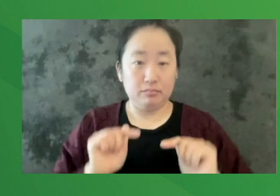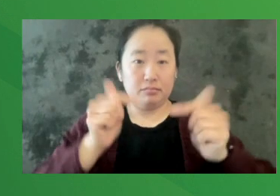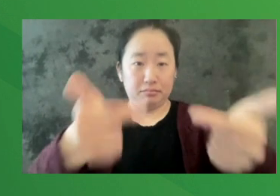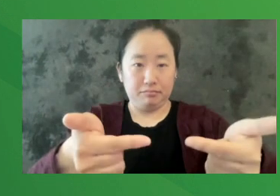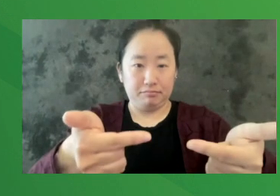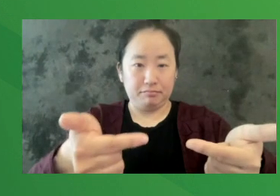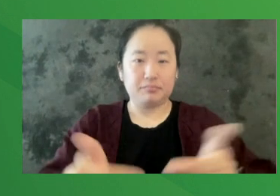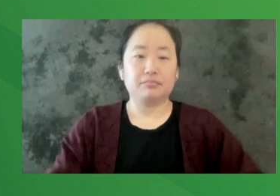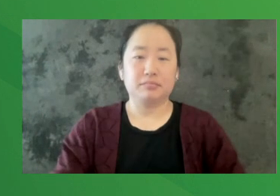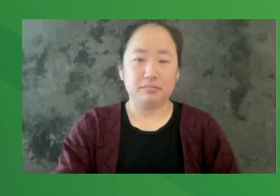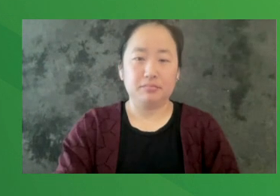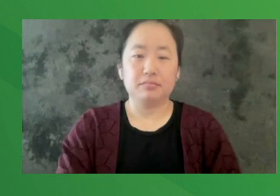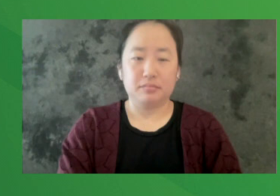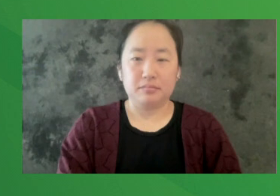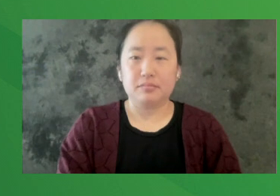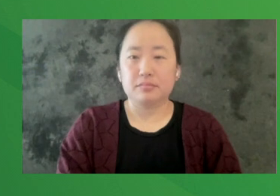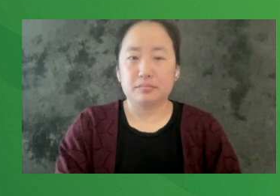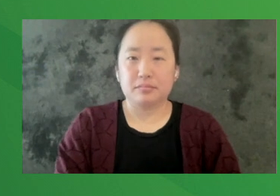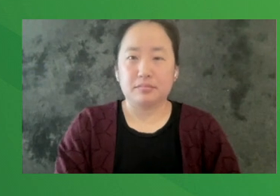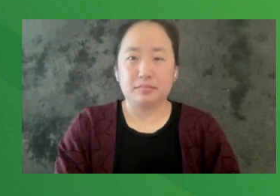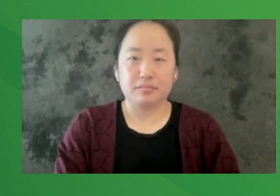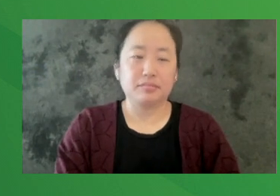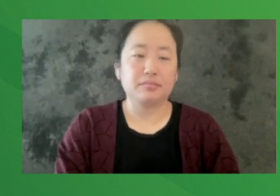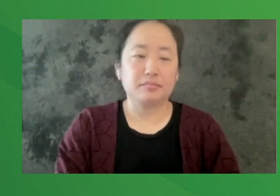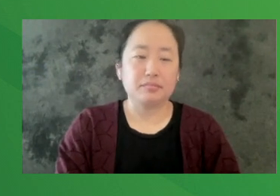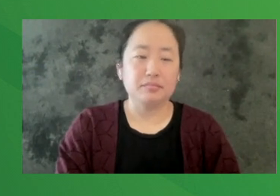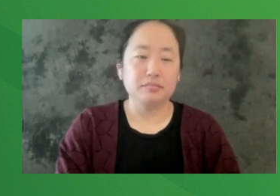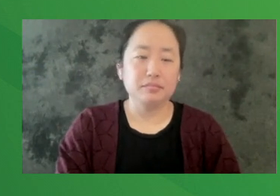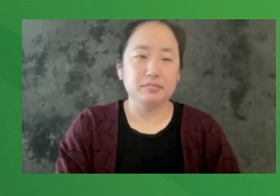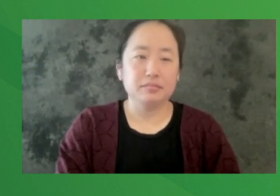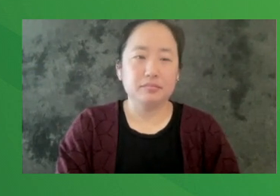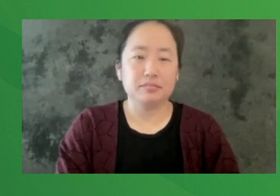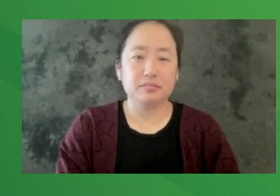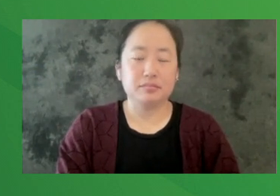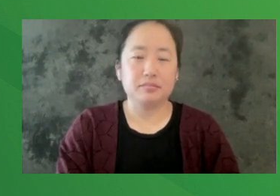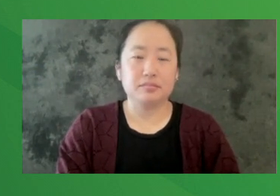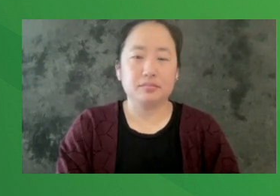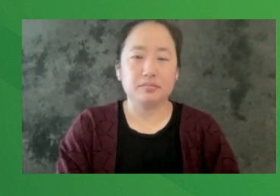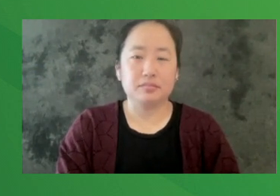So, let me just describe for you what the PEER method is. A brief sort of go back is that the